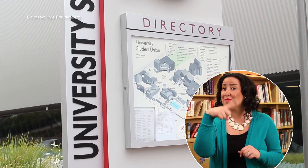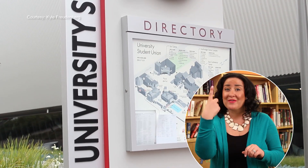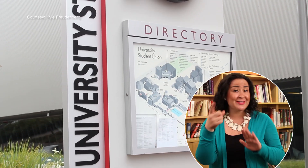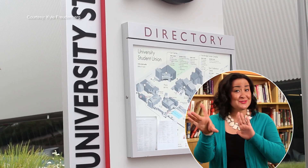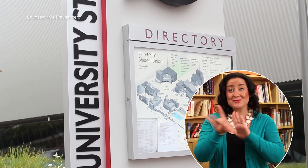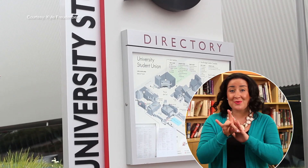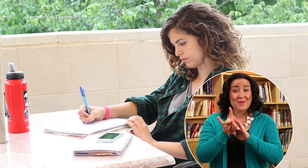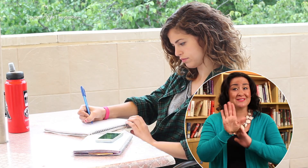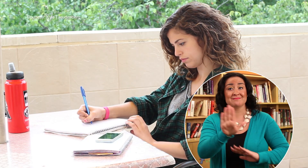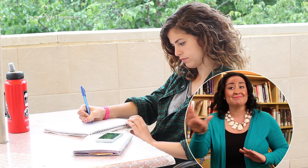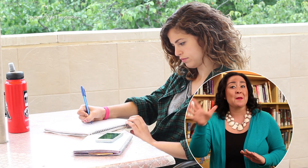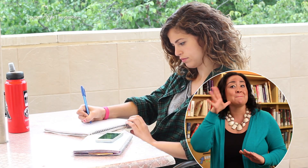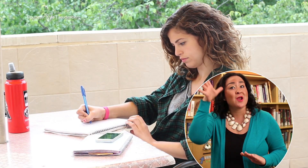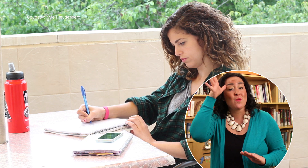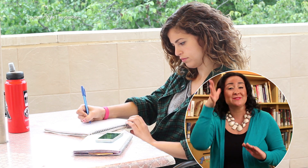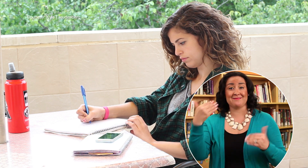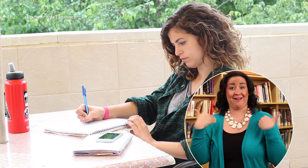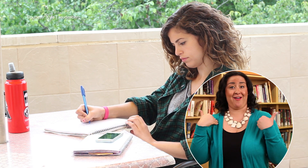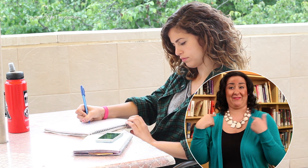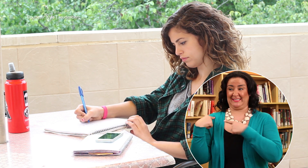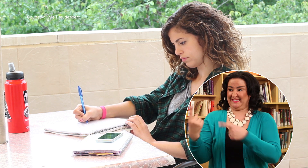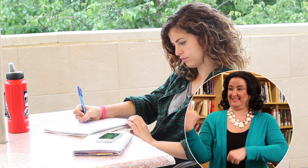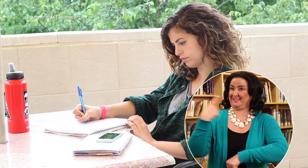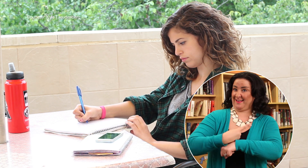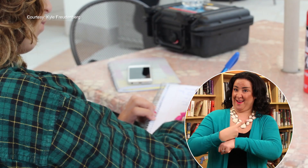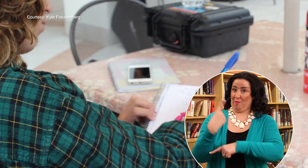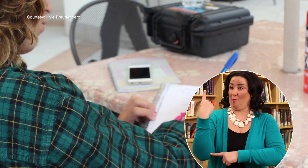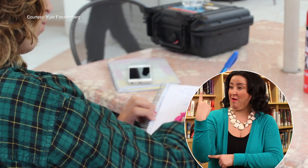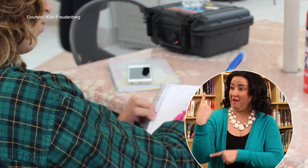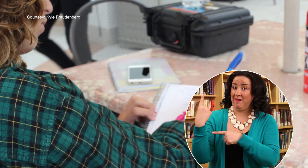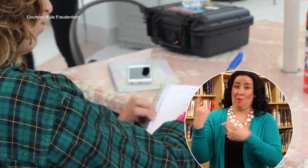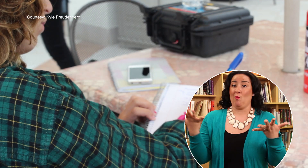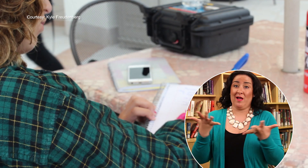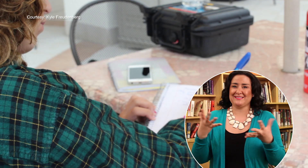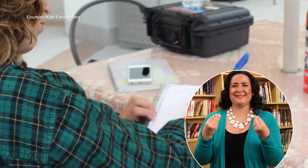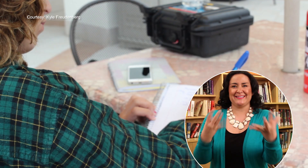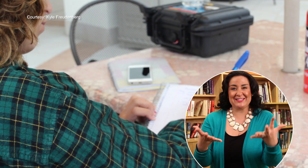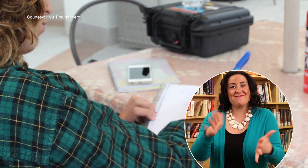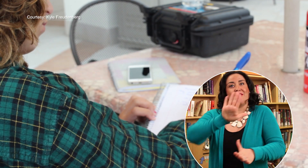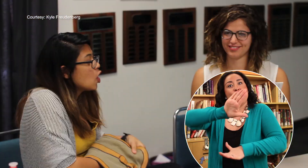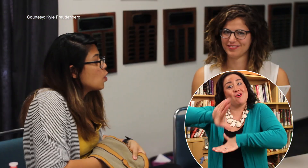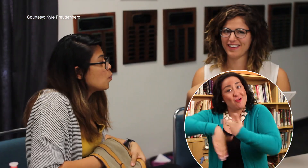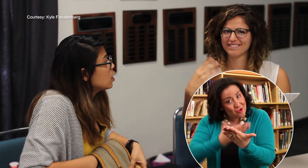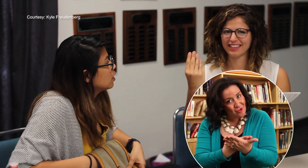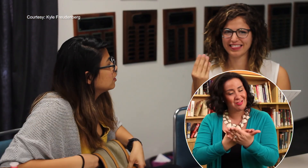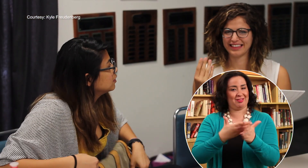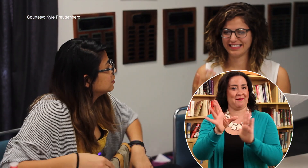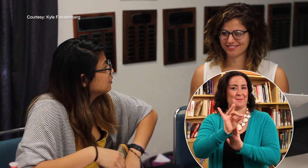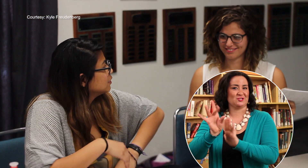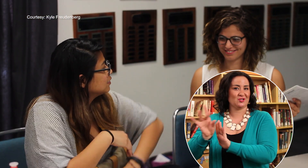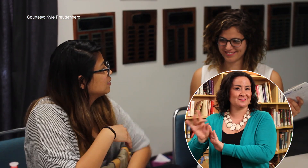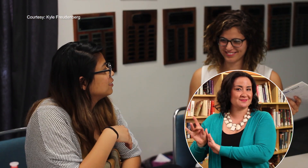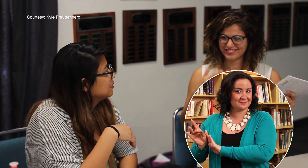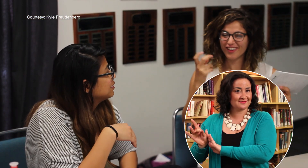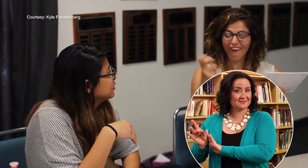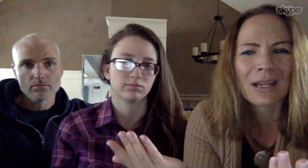The only choice their parents had to make from day one, was to give them all of the options available to them.